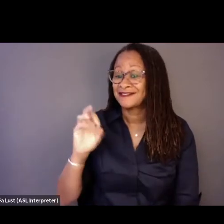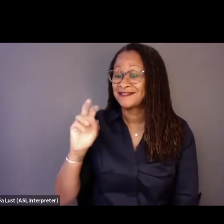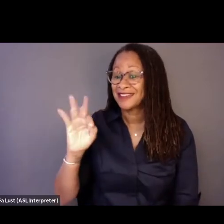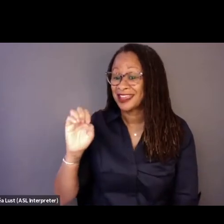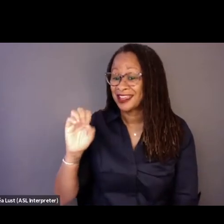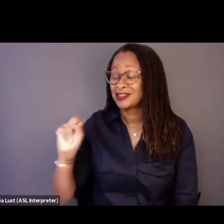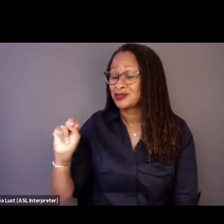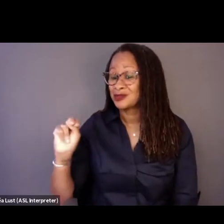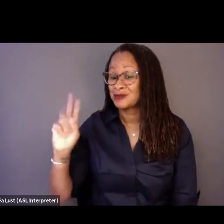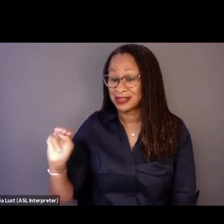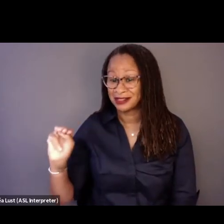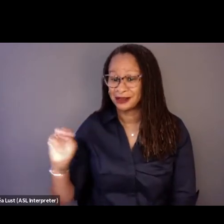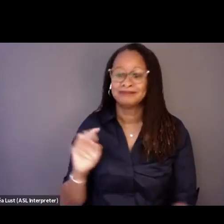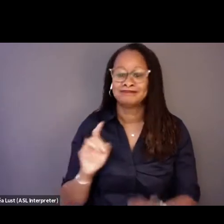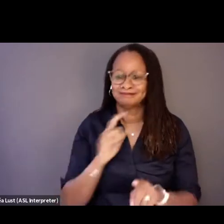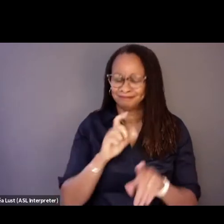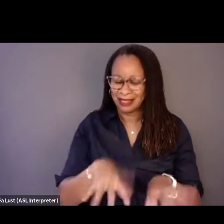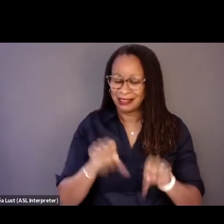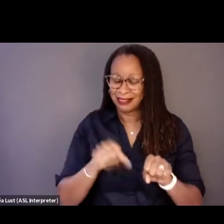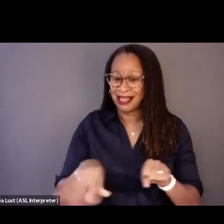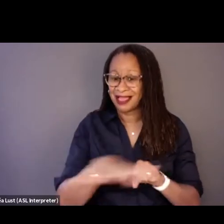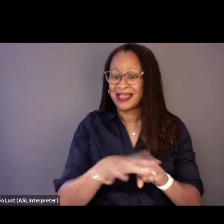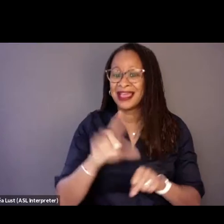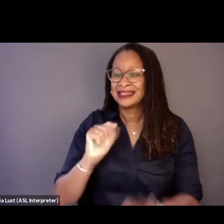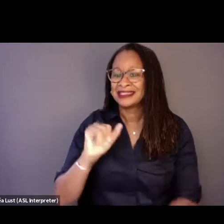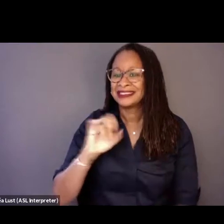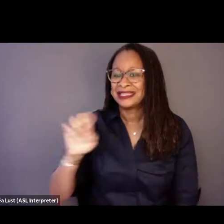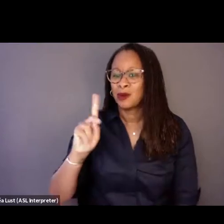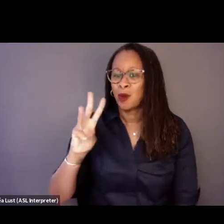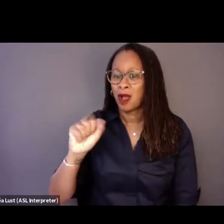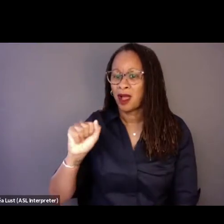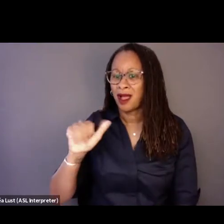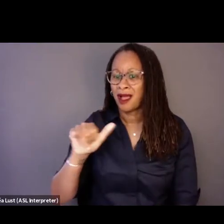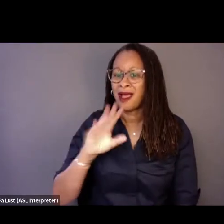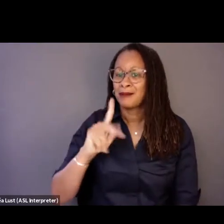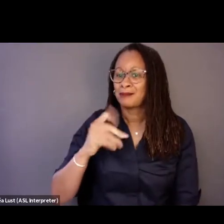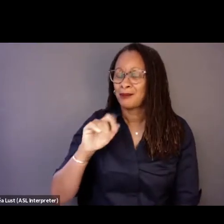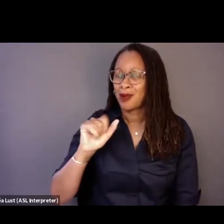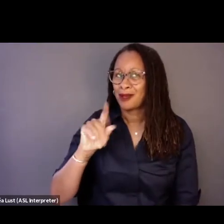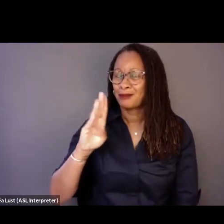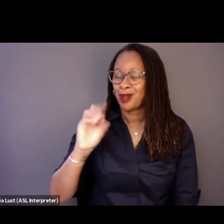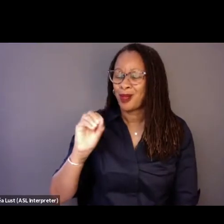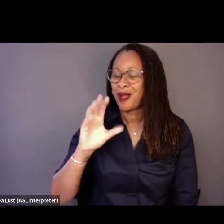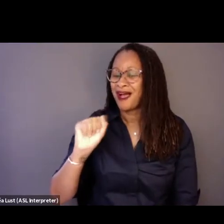which is on the unceded land of the Tiwa, Pueblo, Navajo, and Apache people who have been stewards